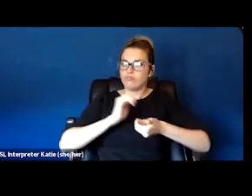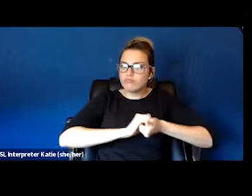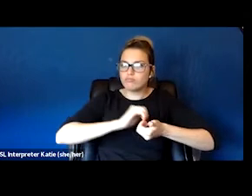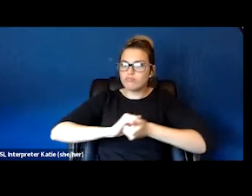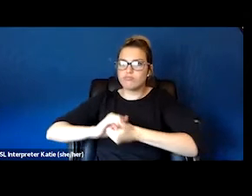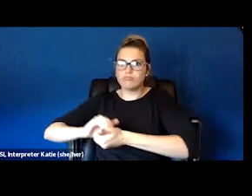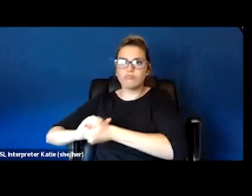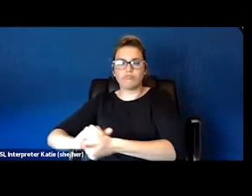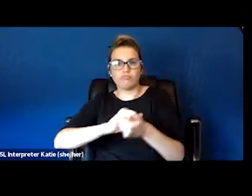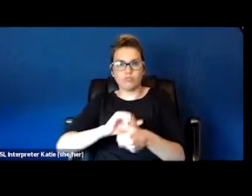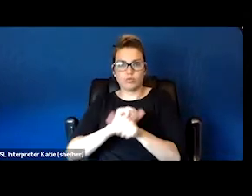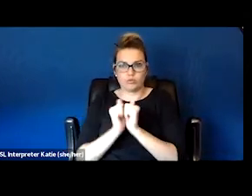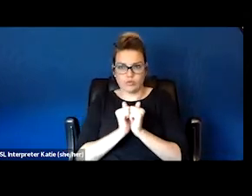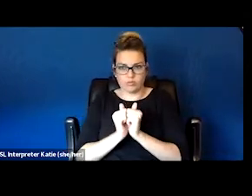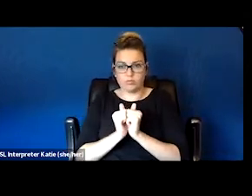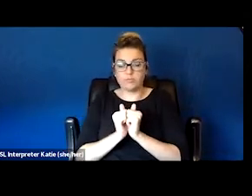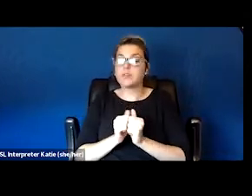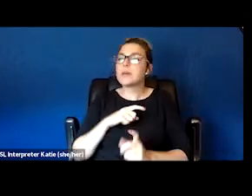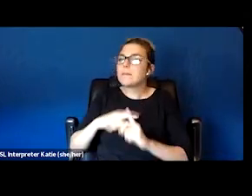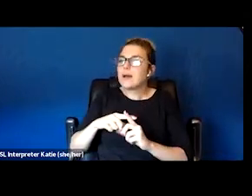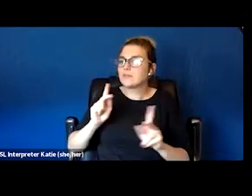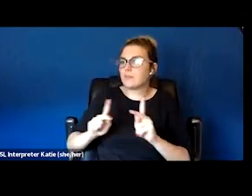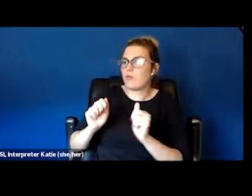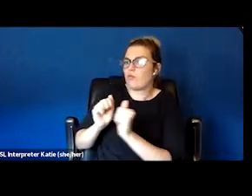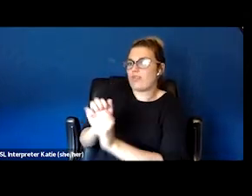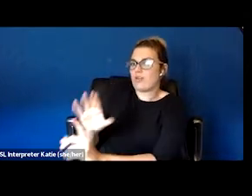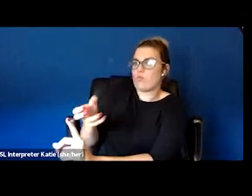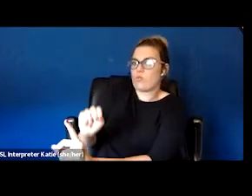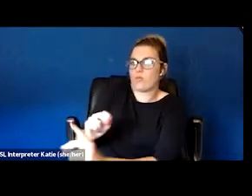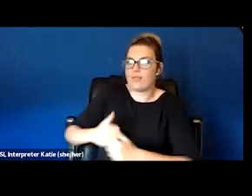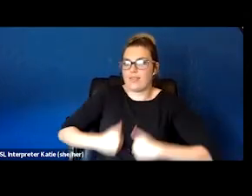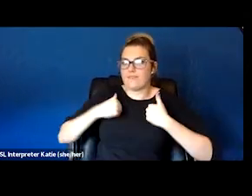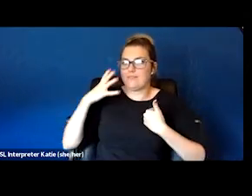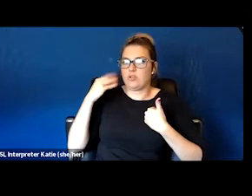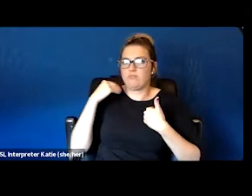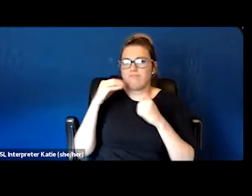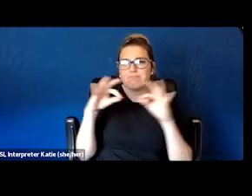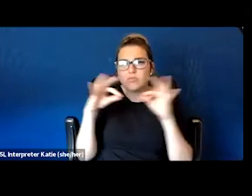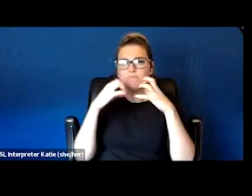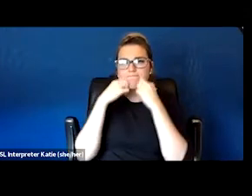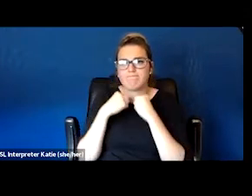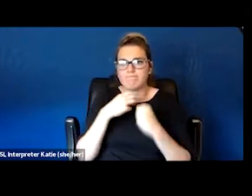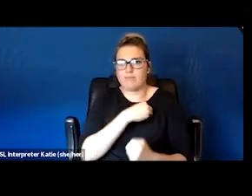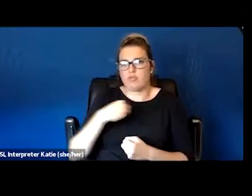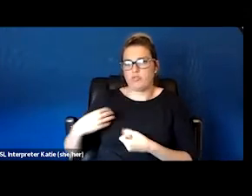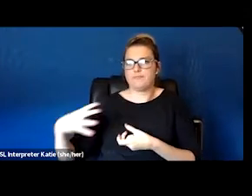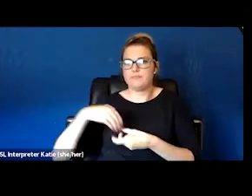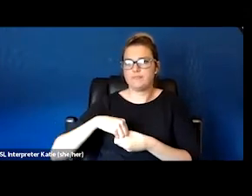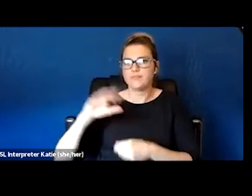are crucial partners and participants in the CoC's work. In fact, the CoC needs to have a board,